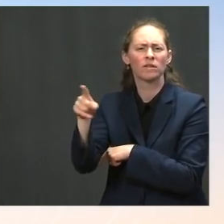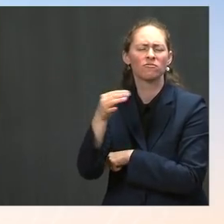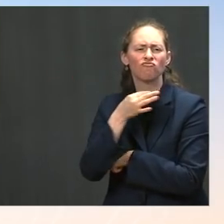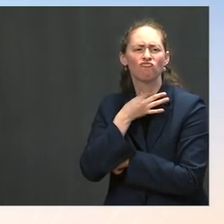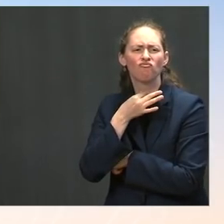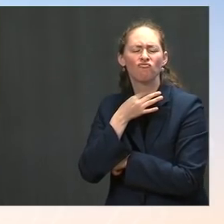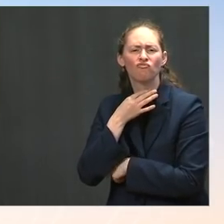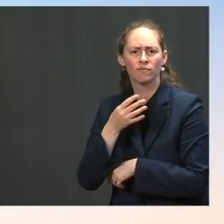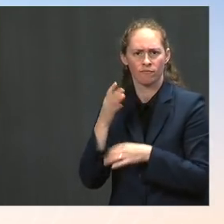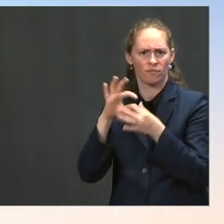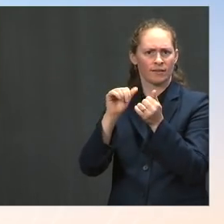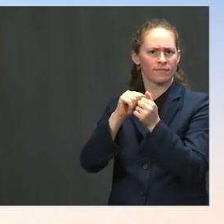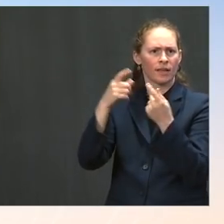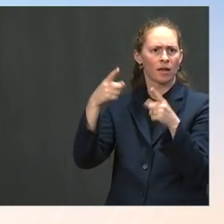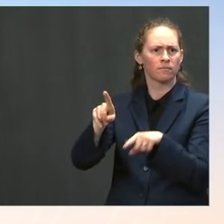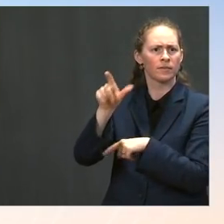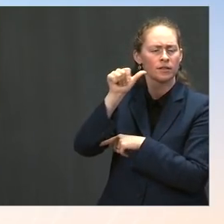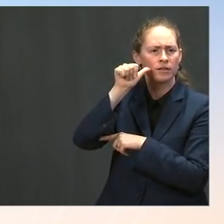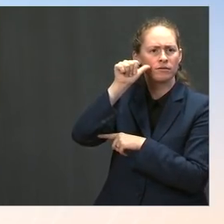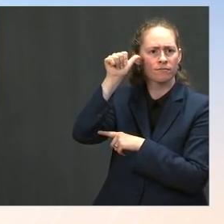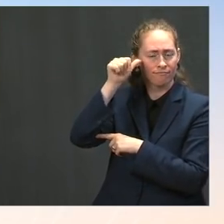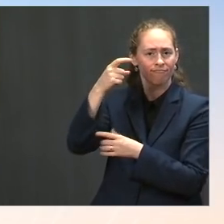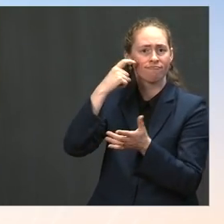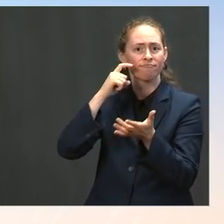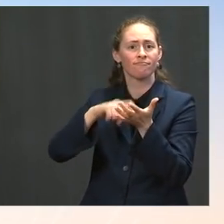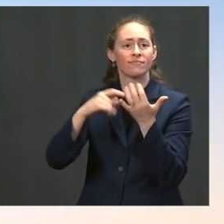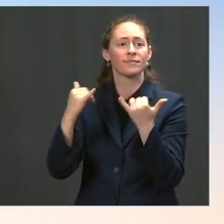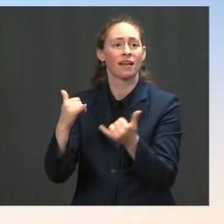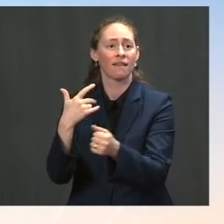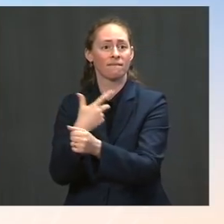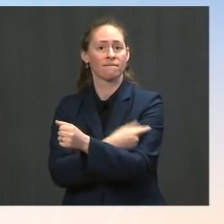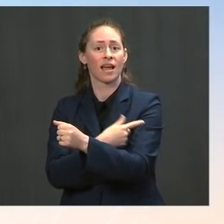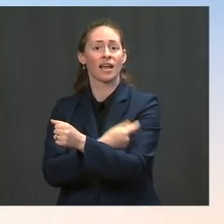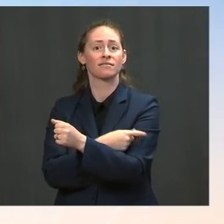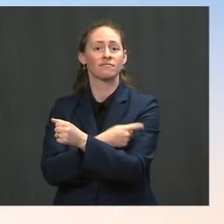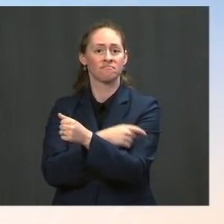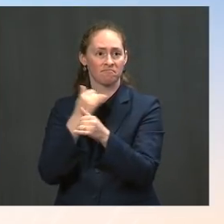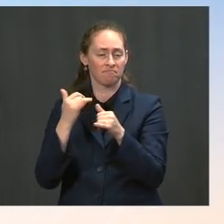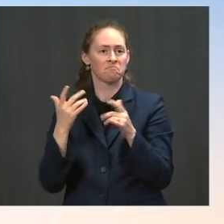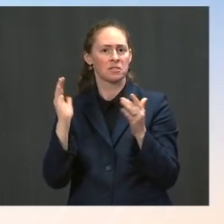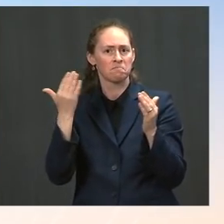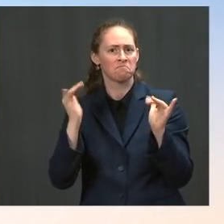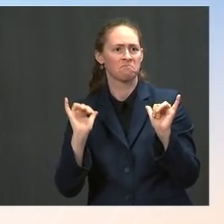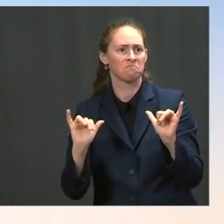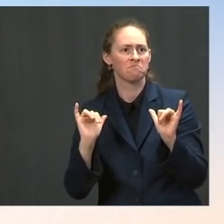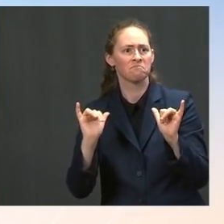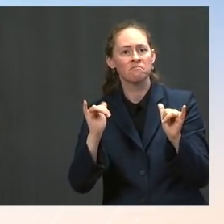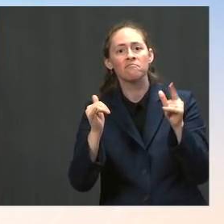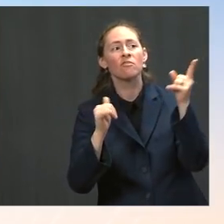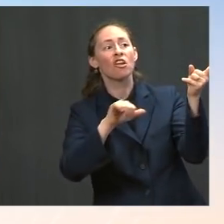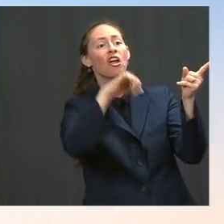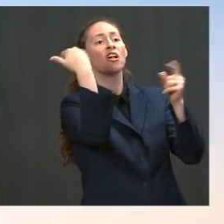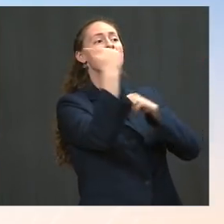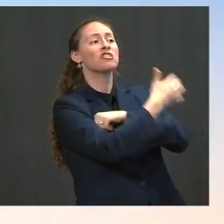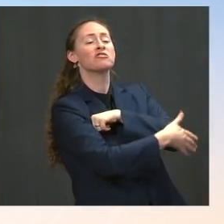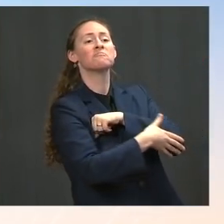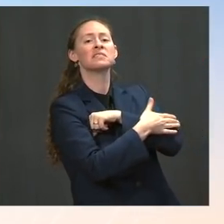The Press: Vaccination rates in Europe are pretty similar to what they are in the United States, but travel is one-way right now. I was wondering: